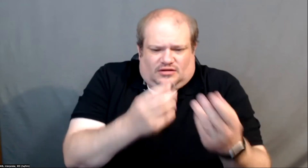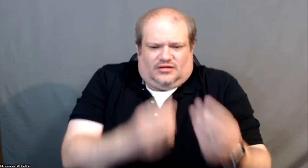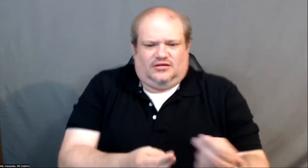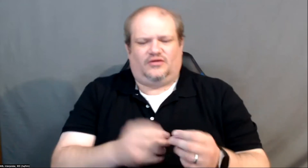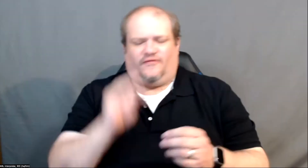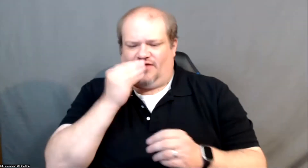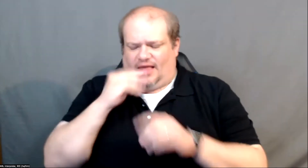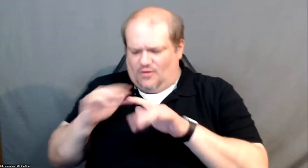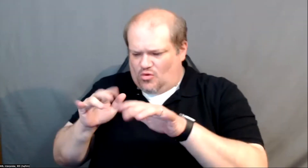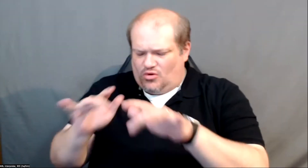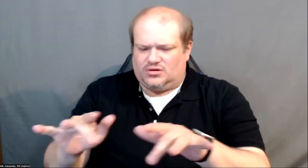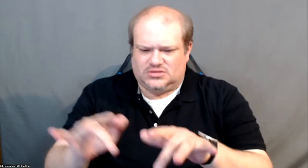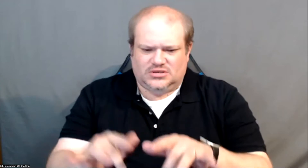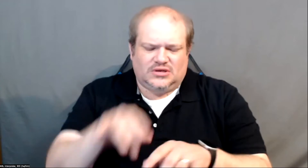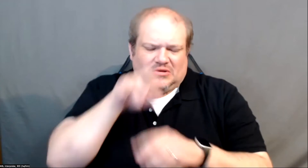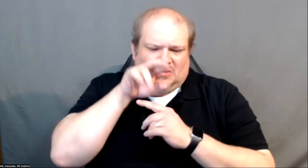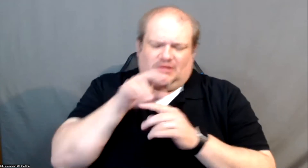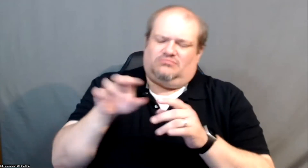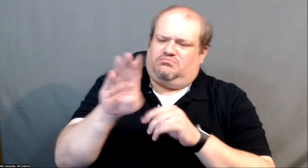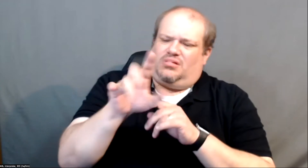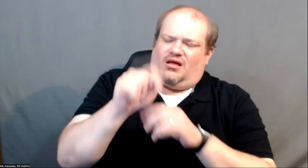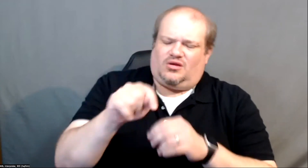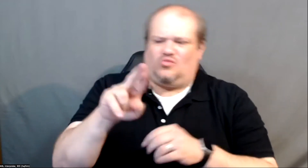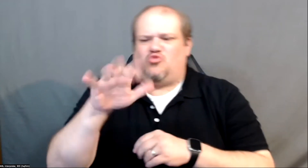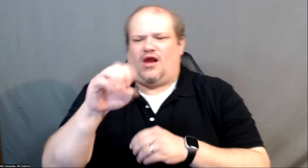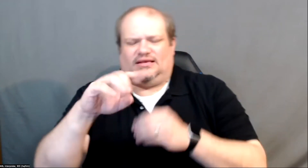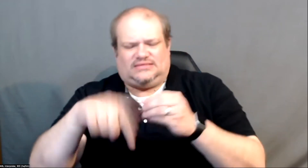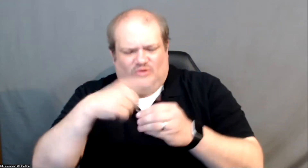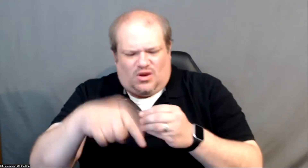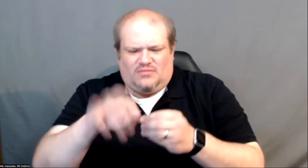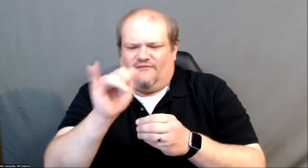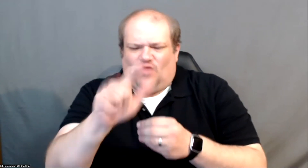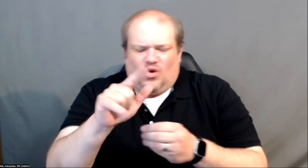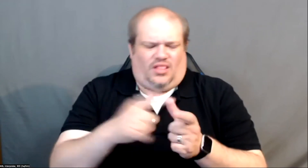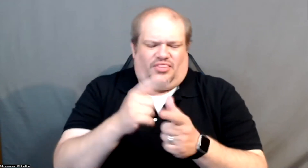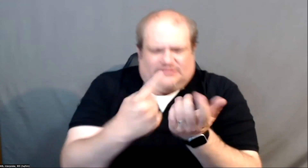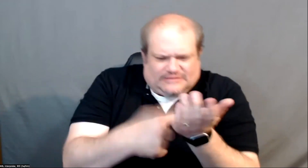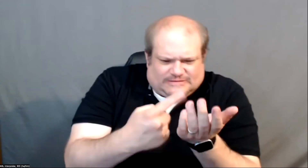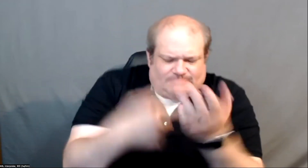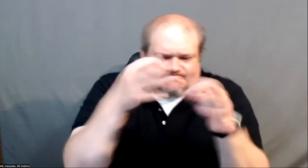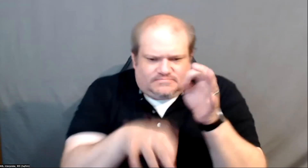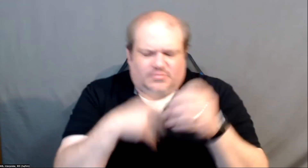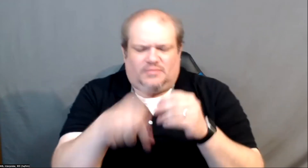A lavender blunt. A rice cake wrapped in foil. Discussion uncomplicated, about how good ice cream is.